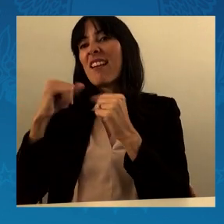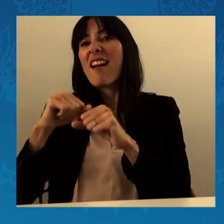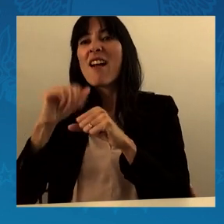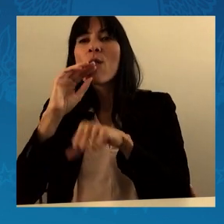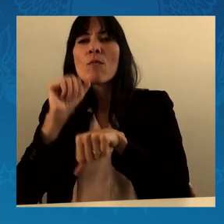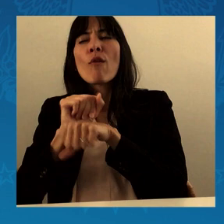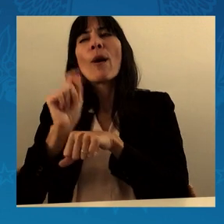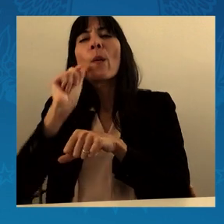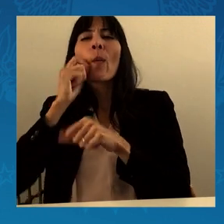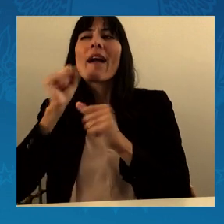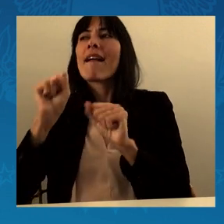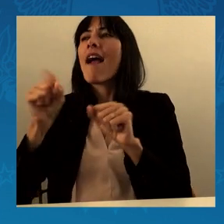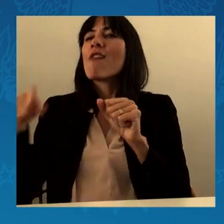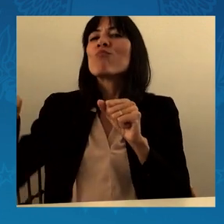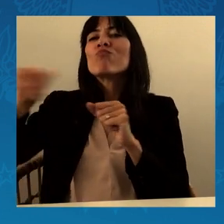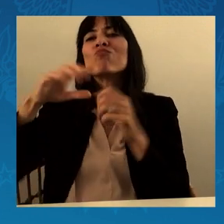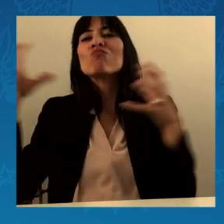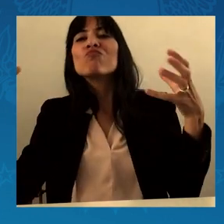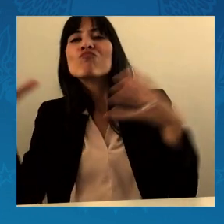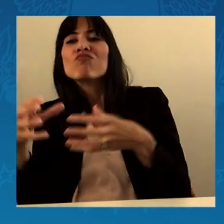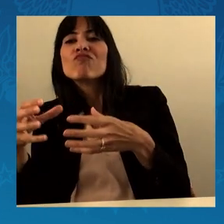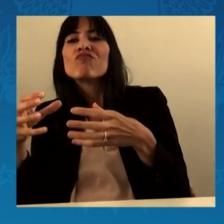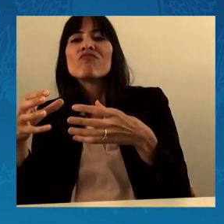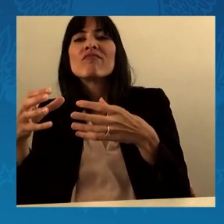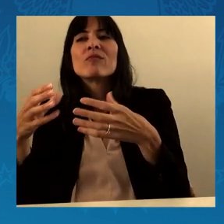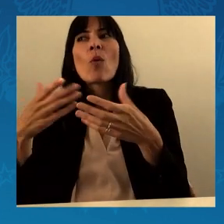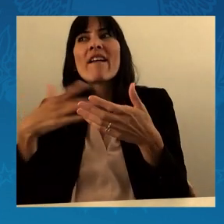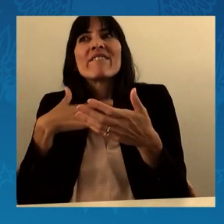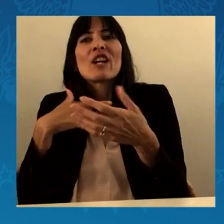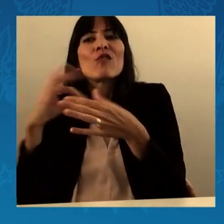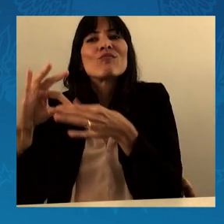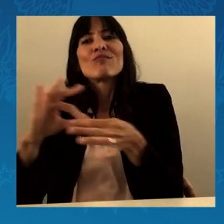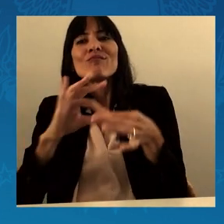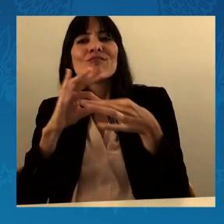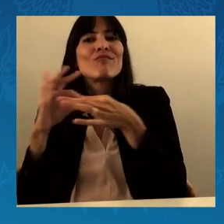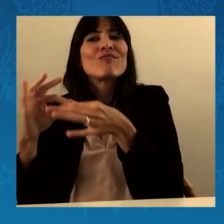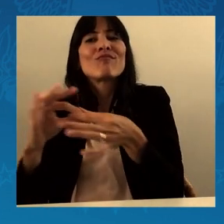it's like a family who we call ourselves family, really.